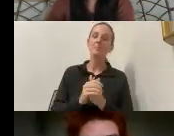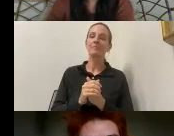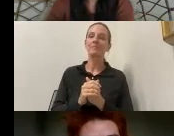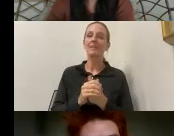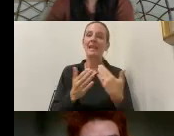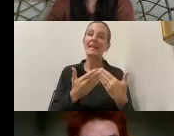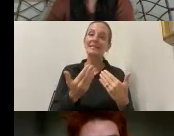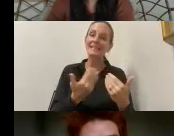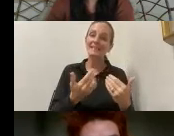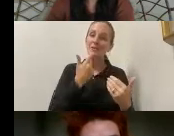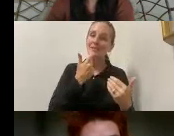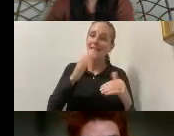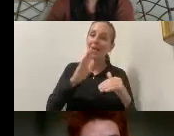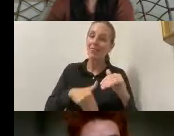are some things to keep in mind.